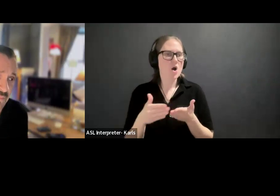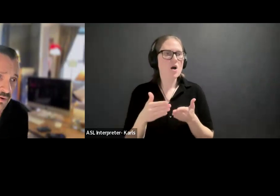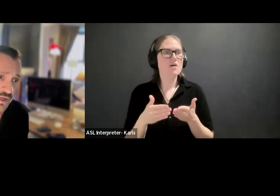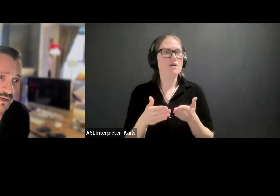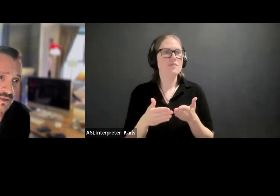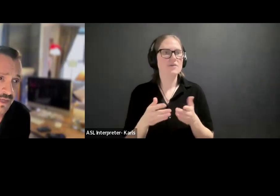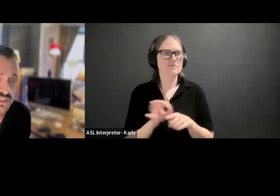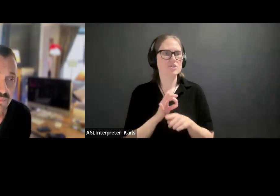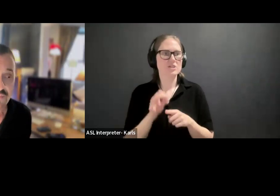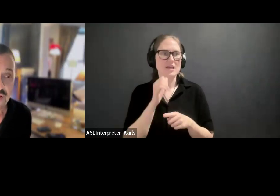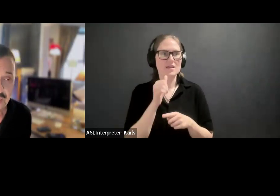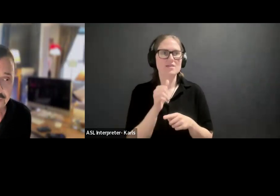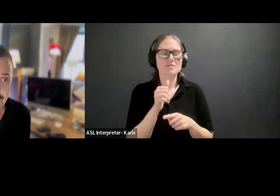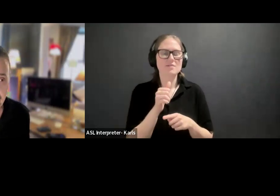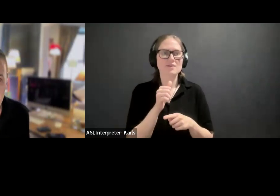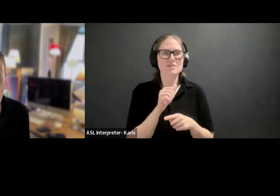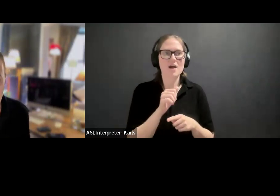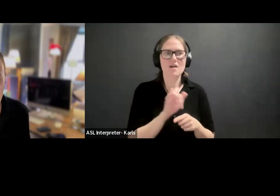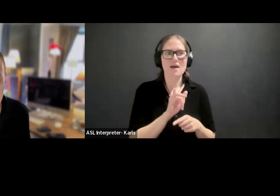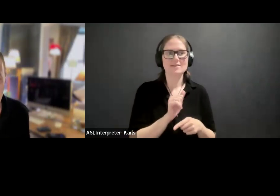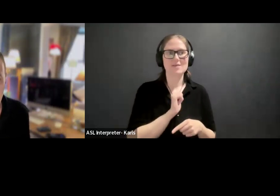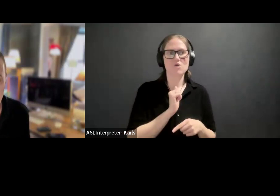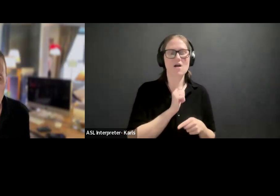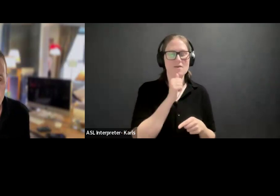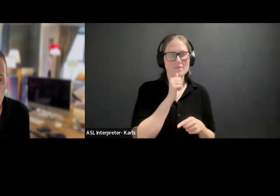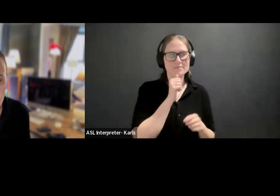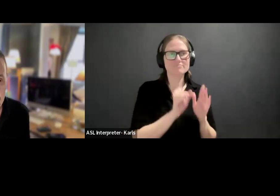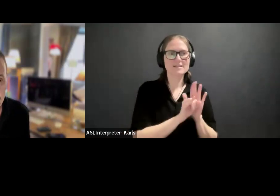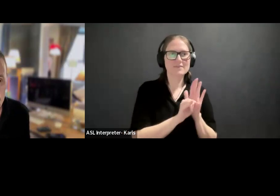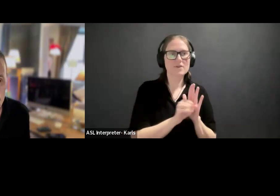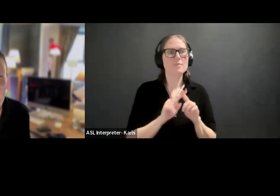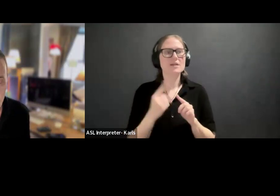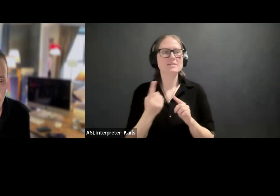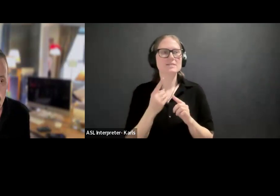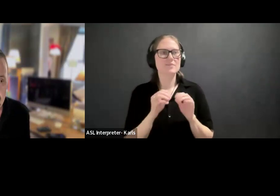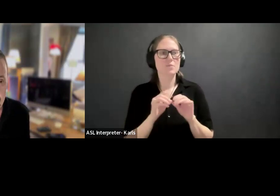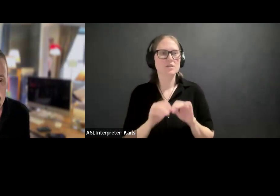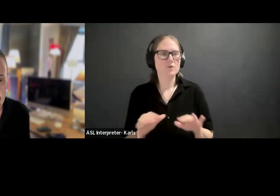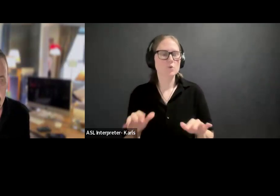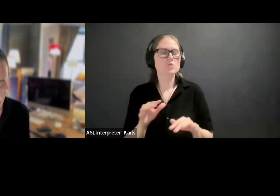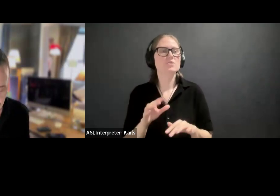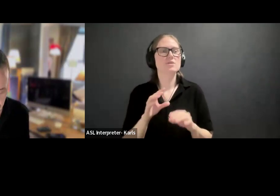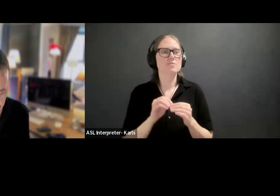primary… not as private identity, But as something more diffuse. Ambient, collective.